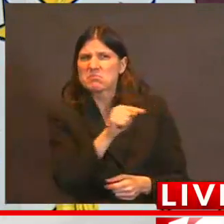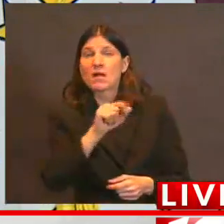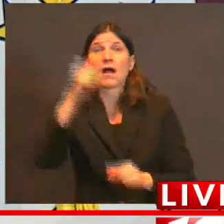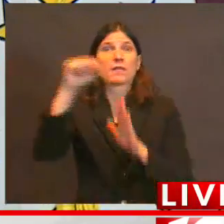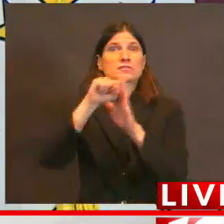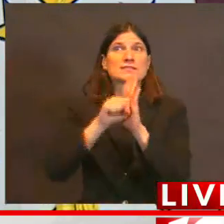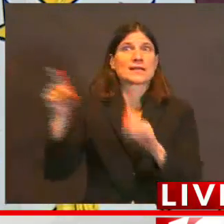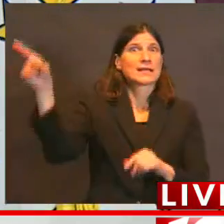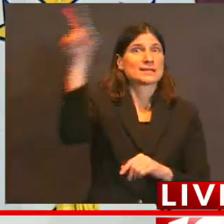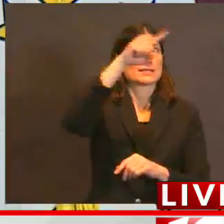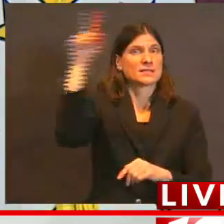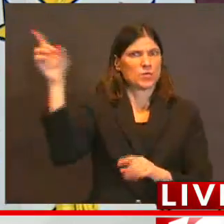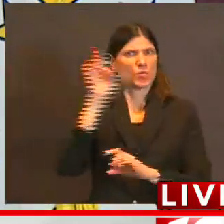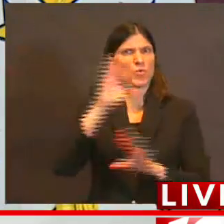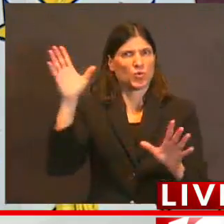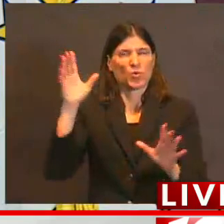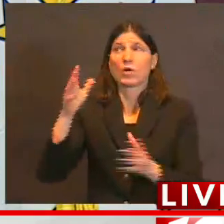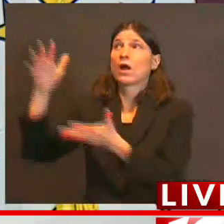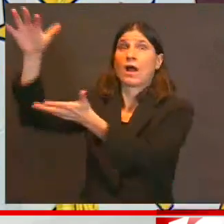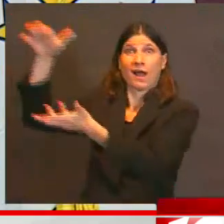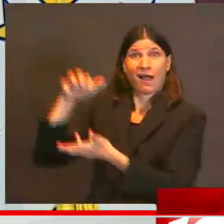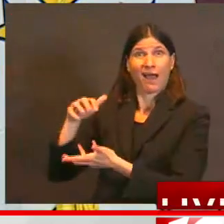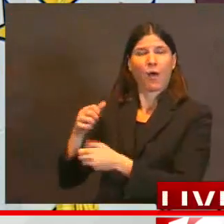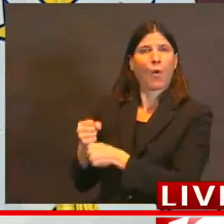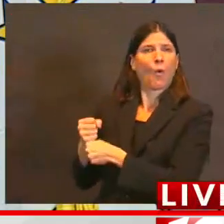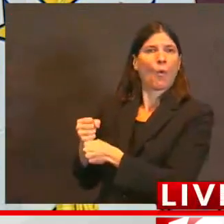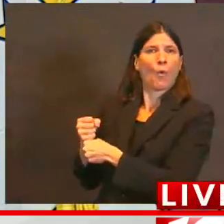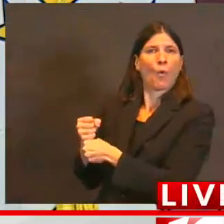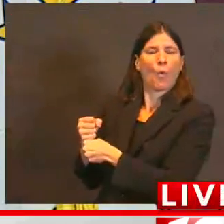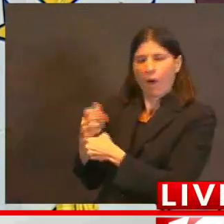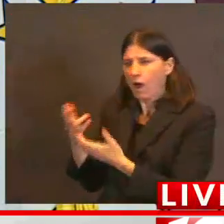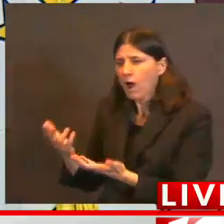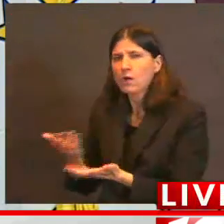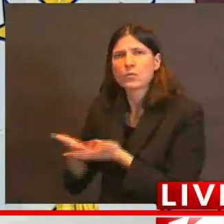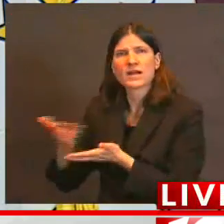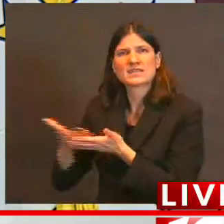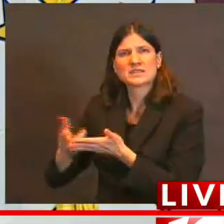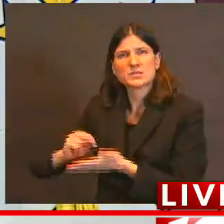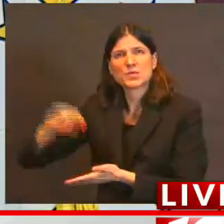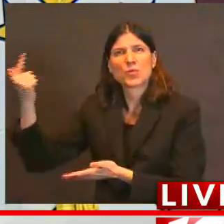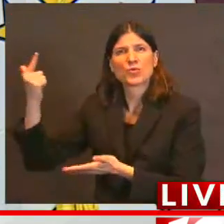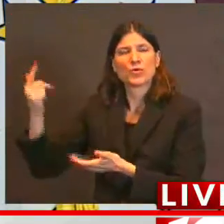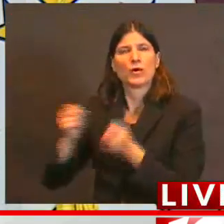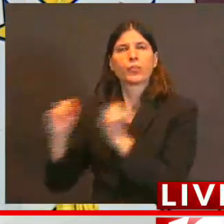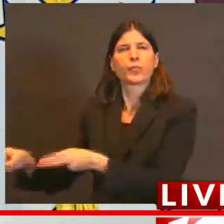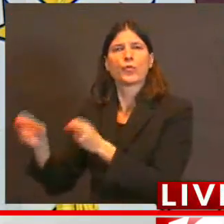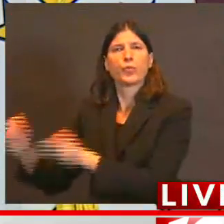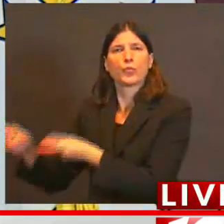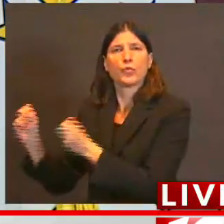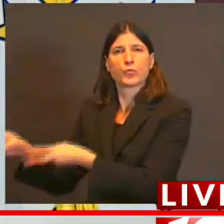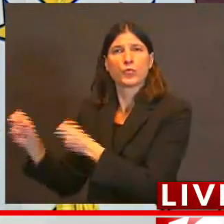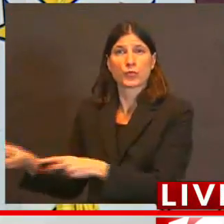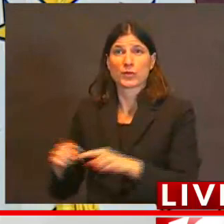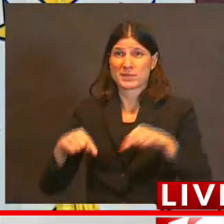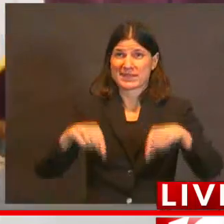WASTED HAVE WE KNOW THAT THERE HAVE BEEN NO LARGE GROUPS THE WAY YOU'RE HEARING IN OTHER STATES